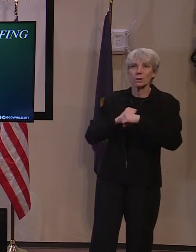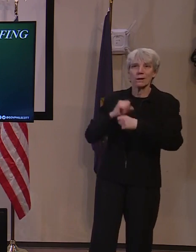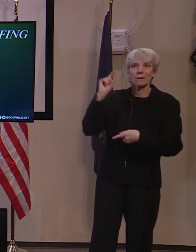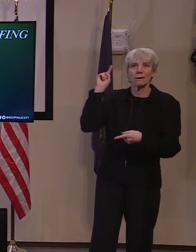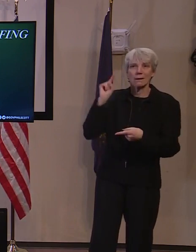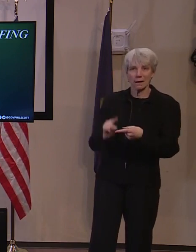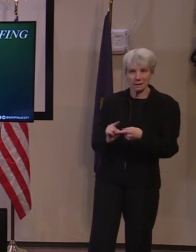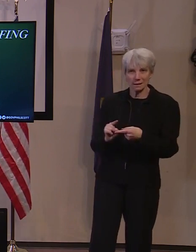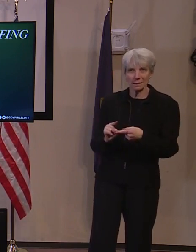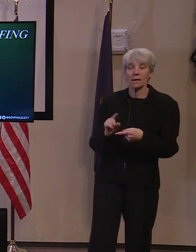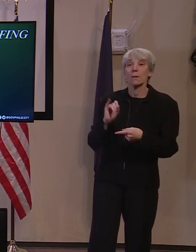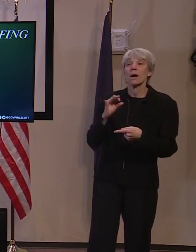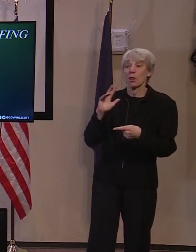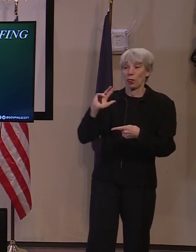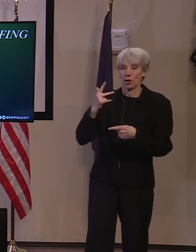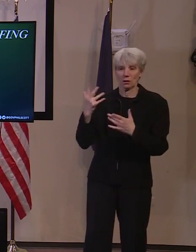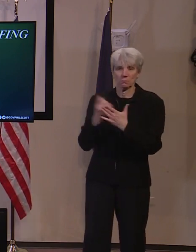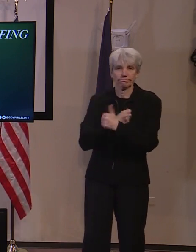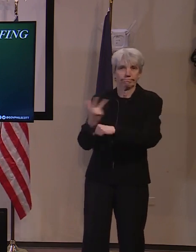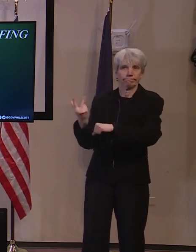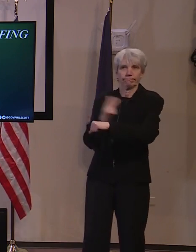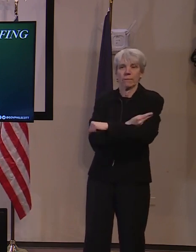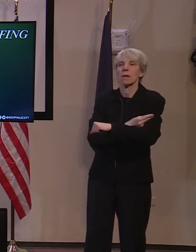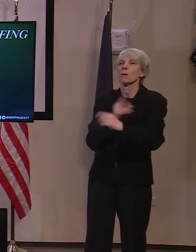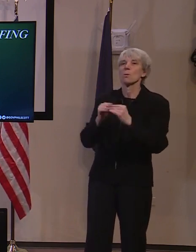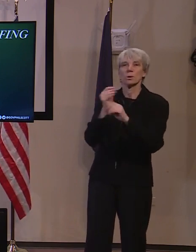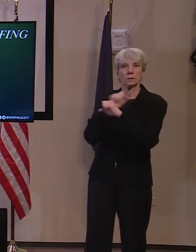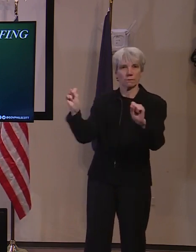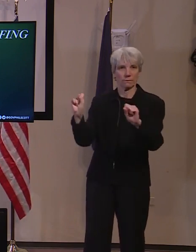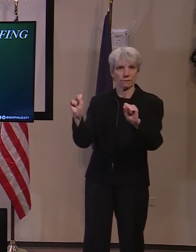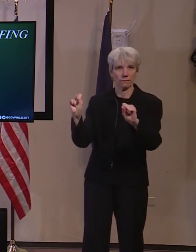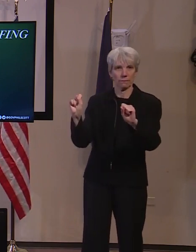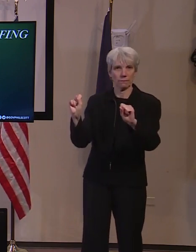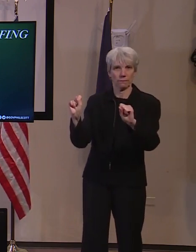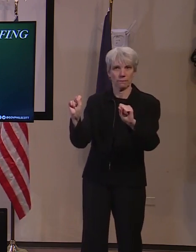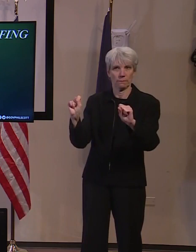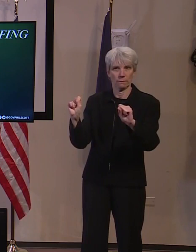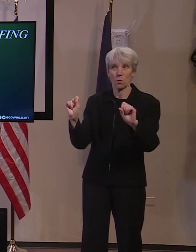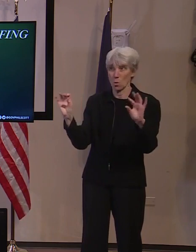will provide considerable defense against the new variant. There are also